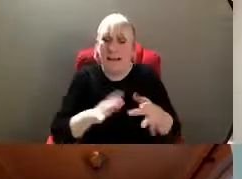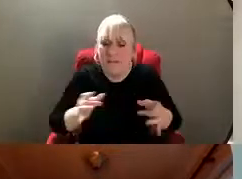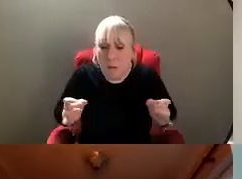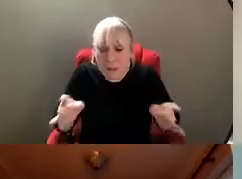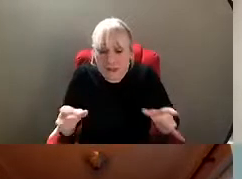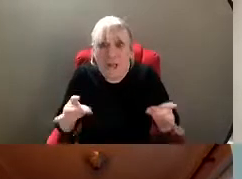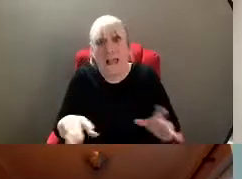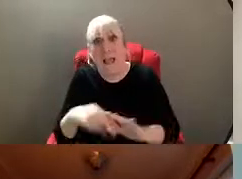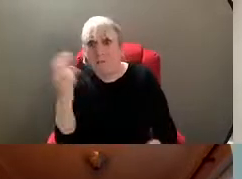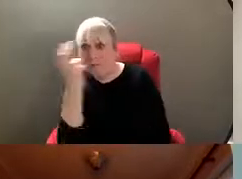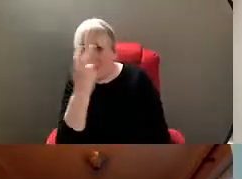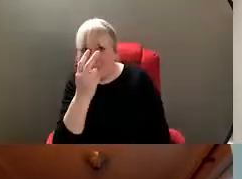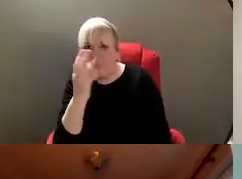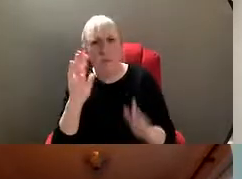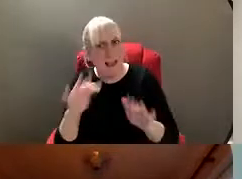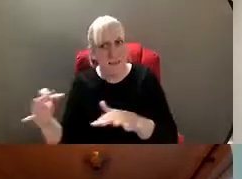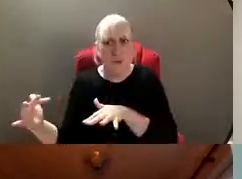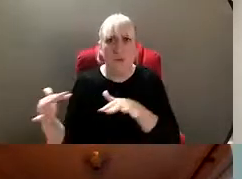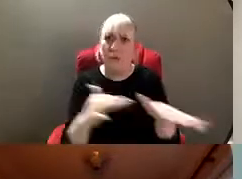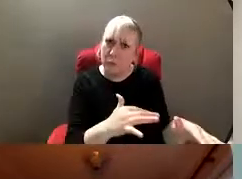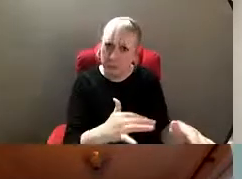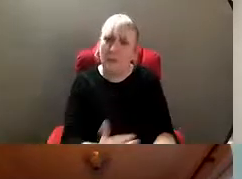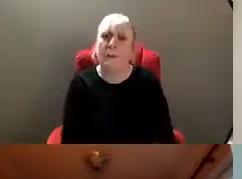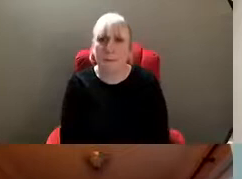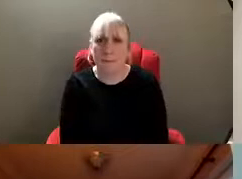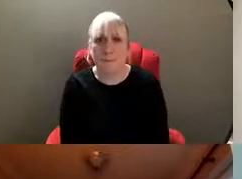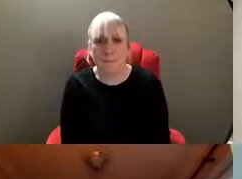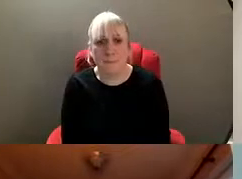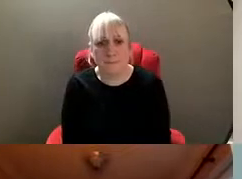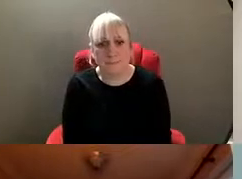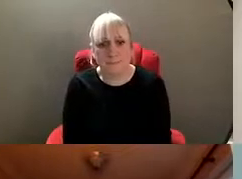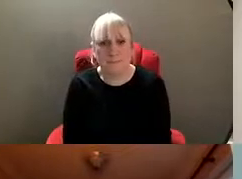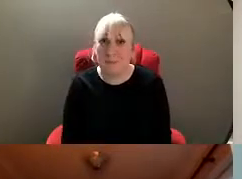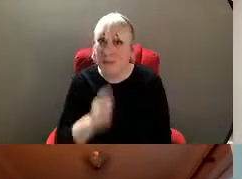we have to be part and we will be part of that migration whether we like it or not